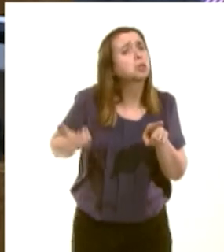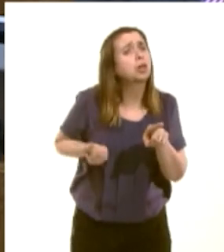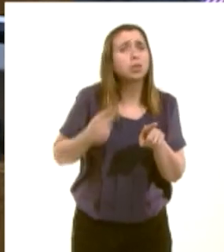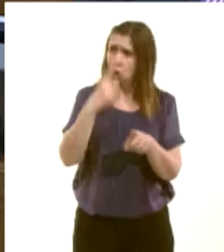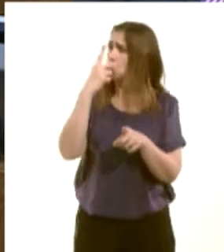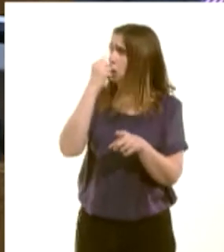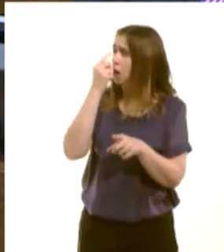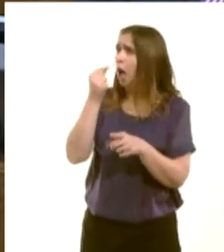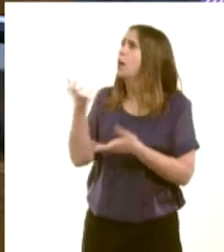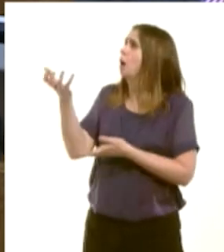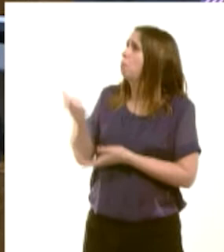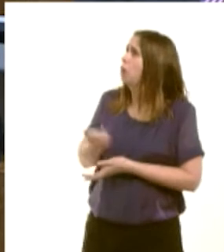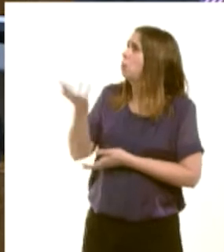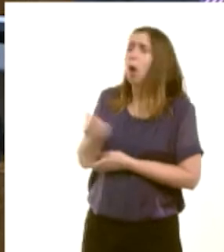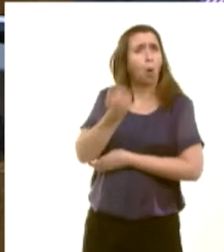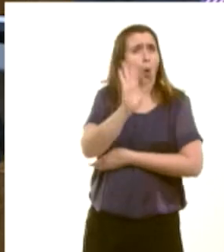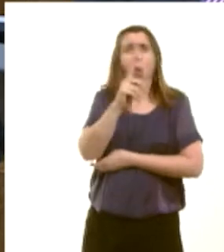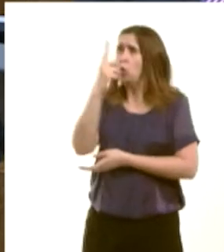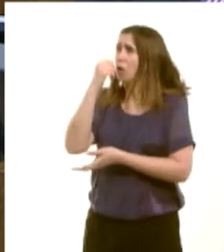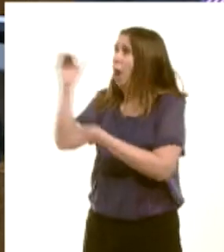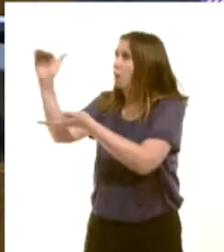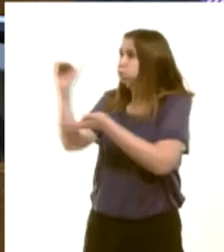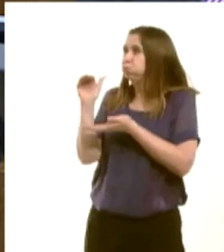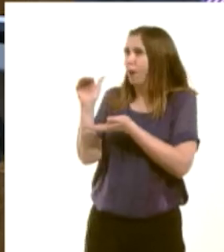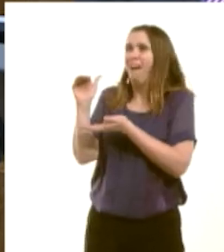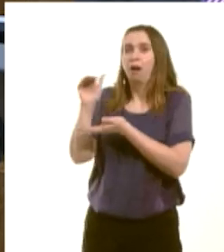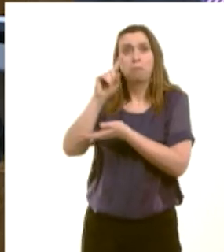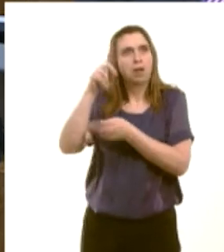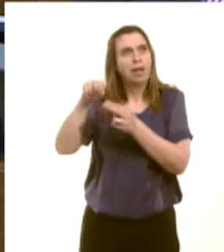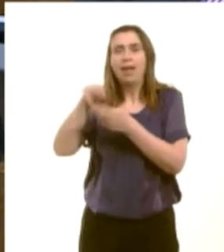funds by selling their annuities. What they haven't said is that the proceeds from that